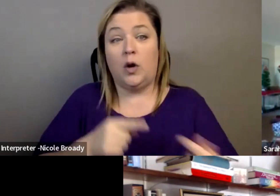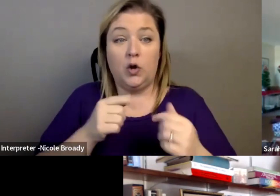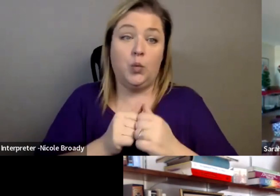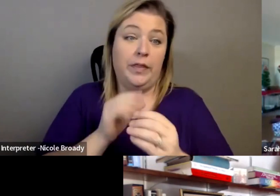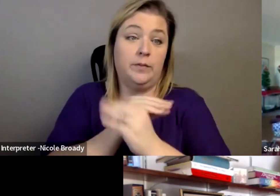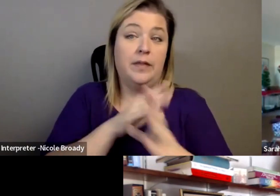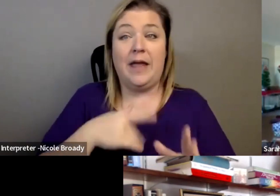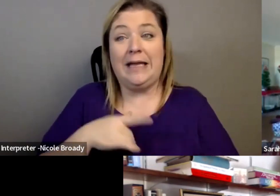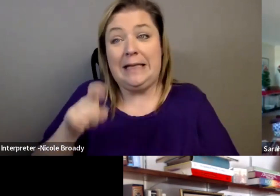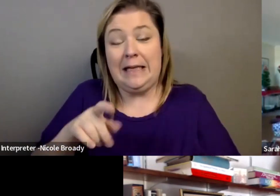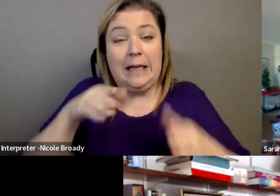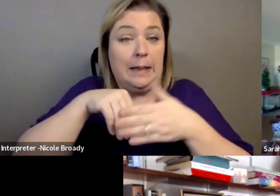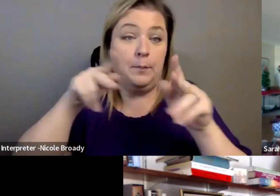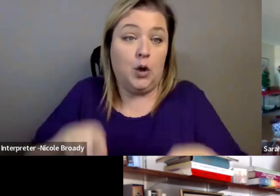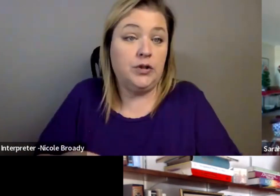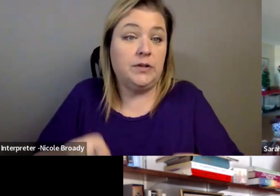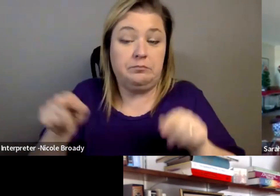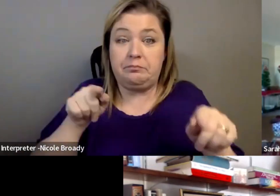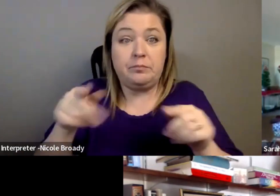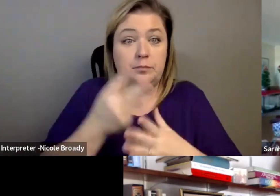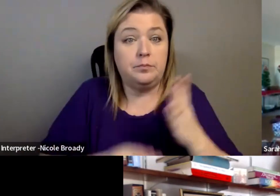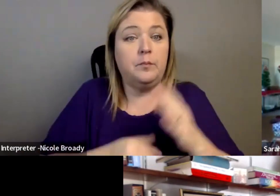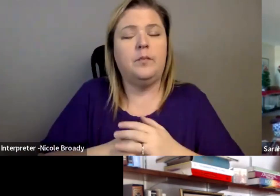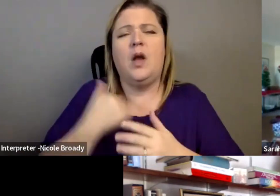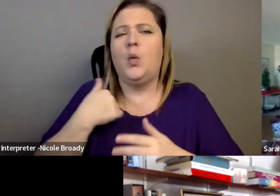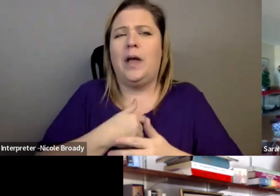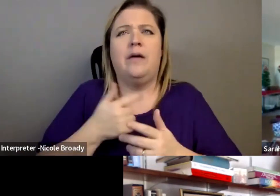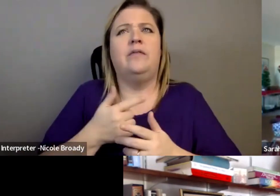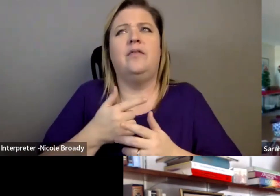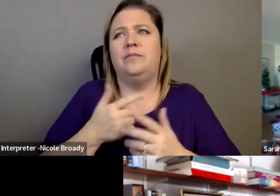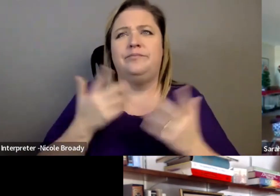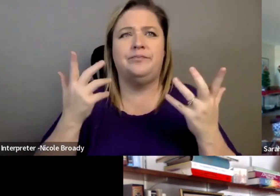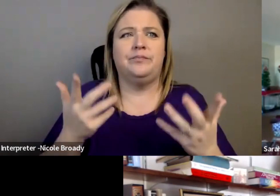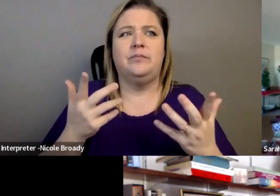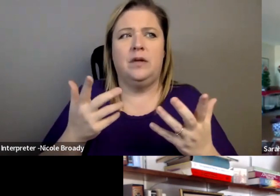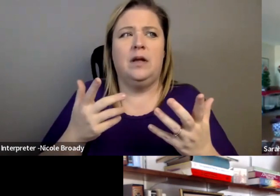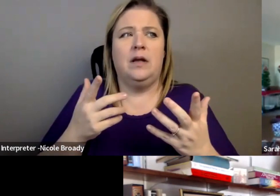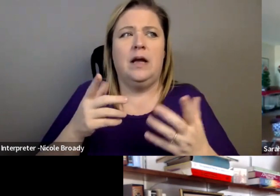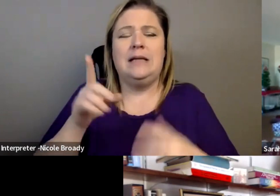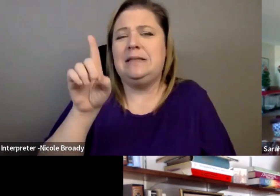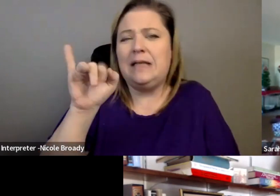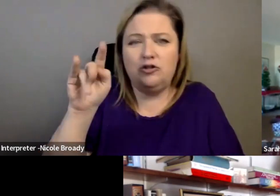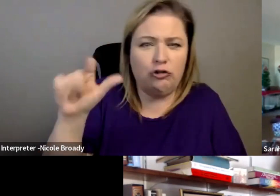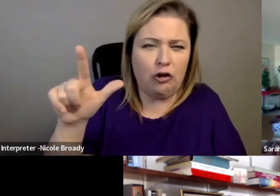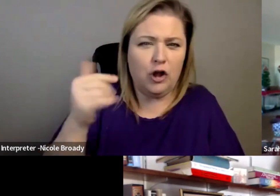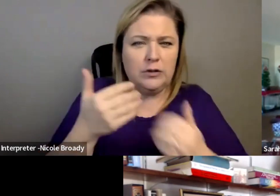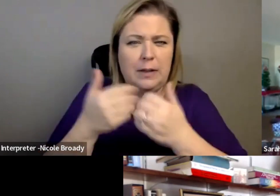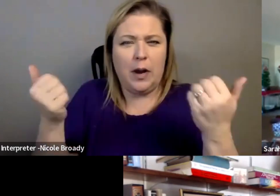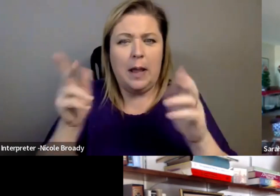in person components, we have a massive digital divide in this country where poor people of